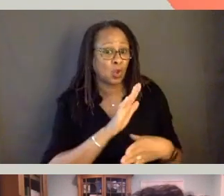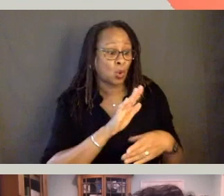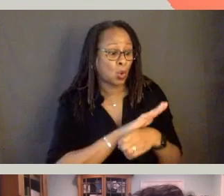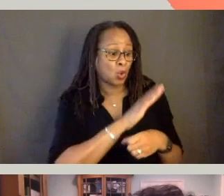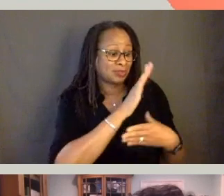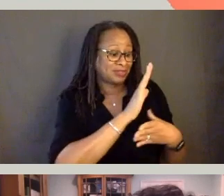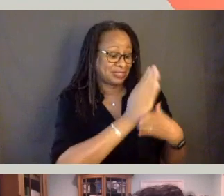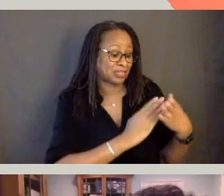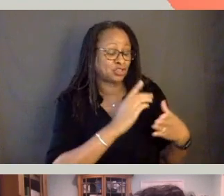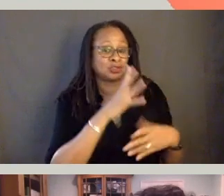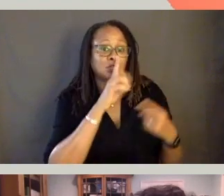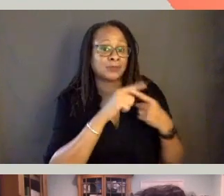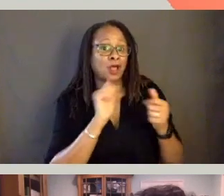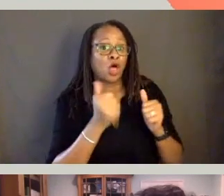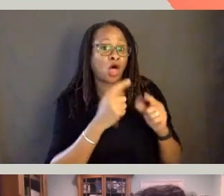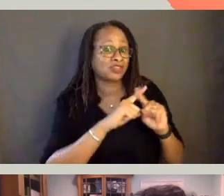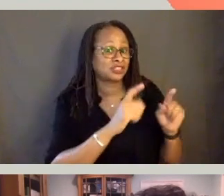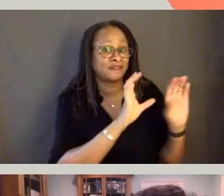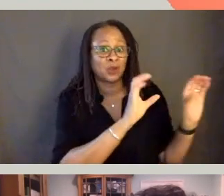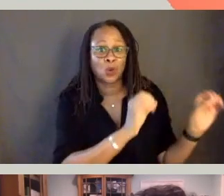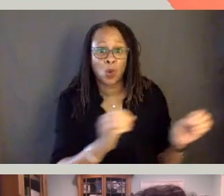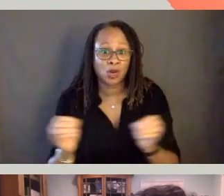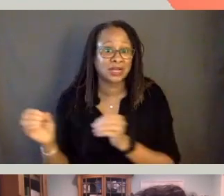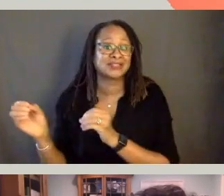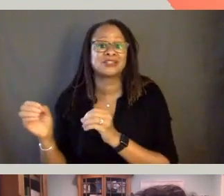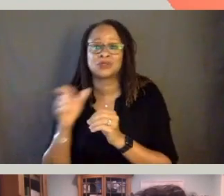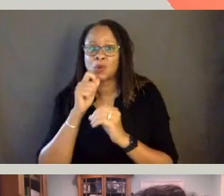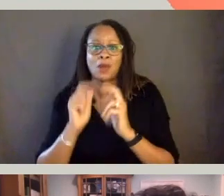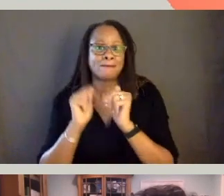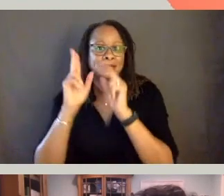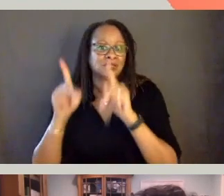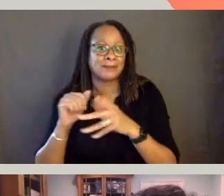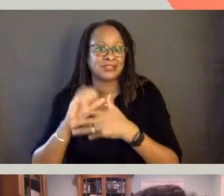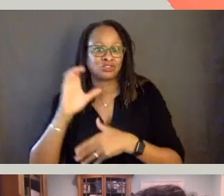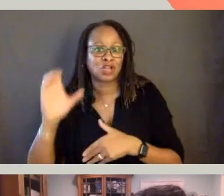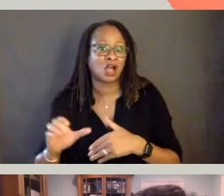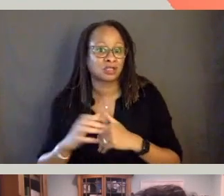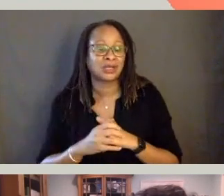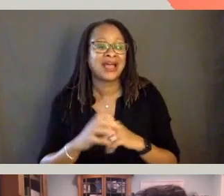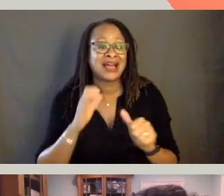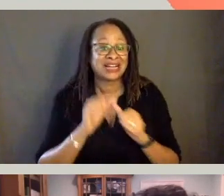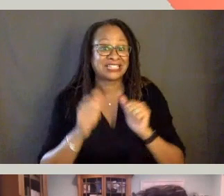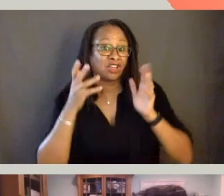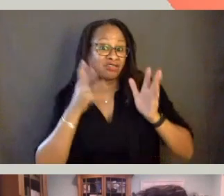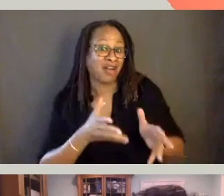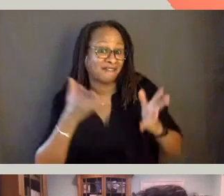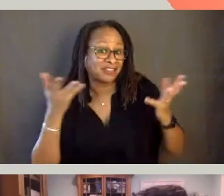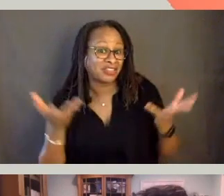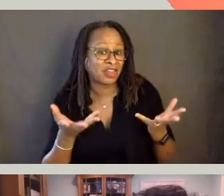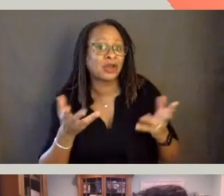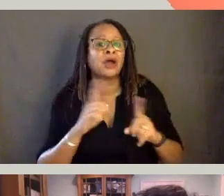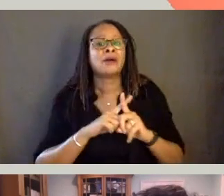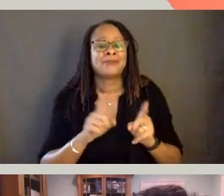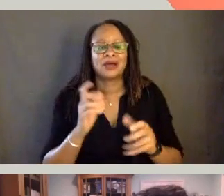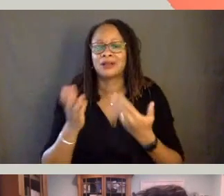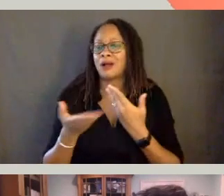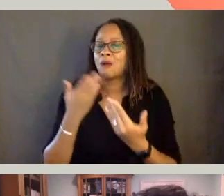all the different organizations were built up in Chicago. So I still kind of left it there, but I almost wanted Unapologetic